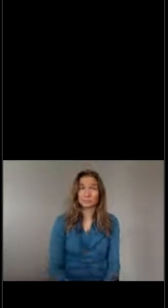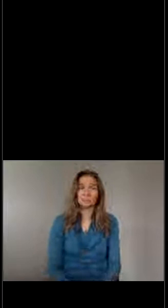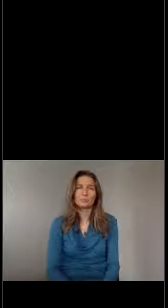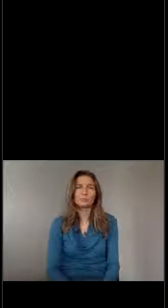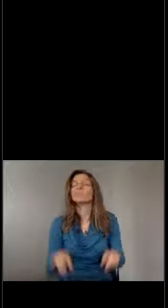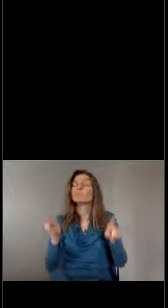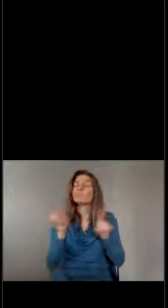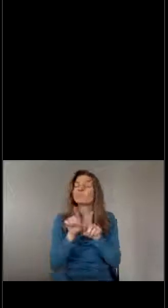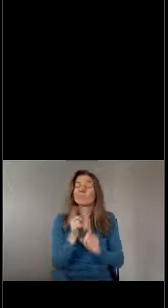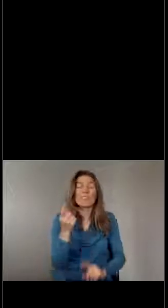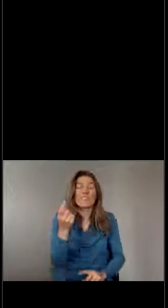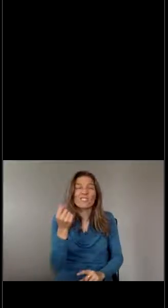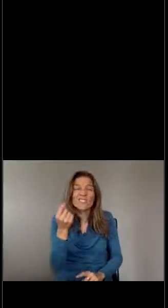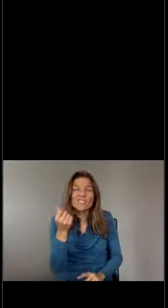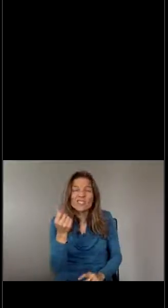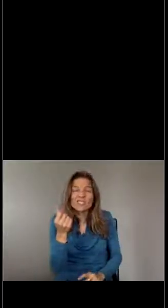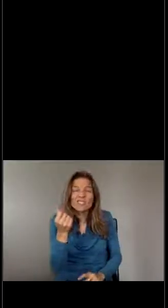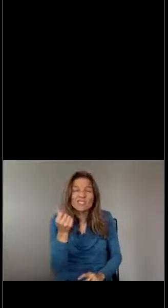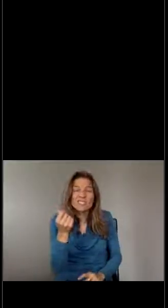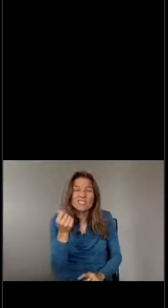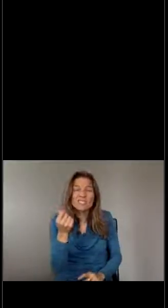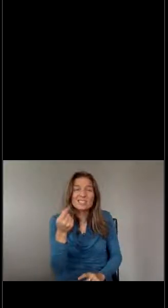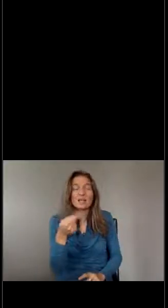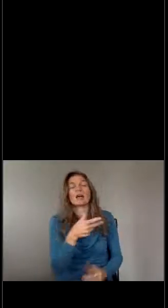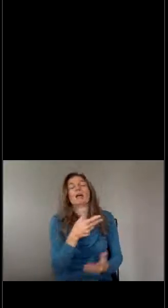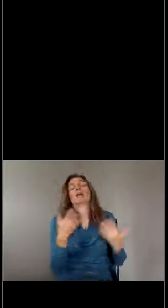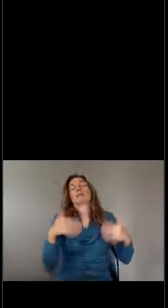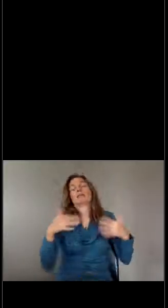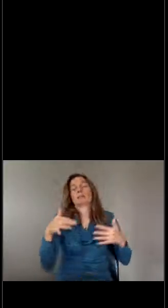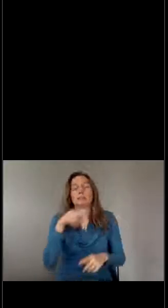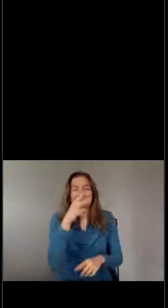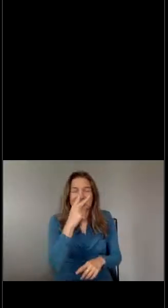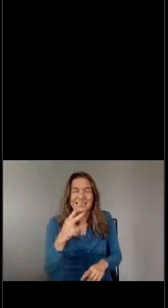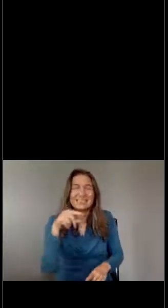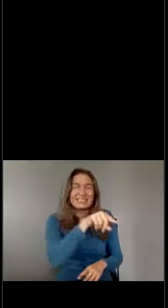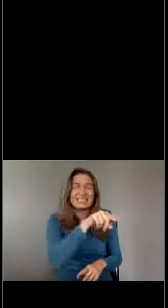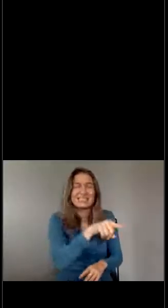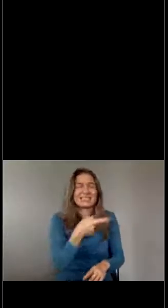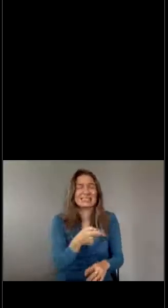and unmet costs cause reduced health, functioning and wellbeing.